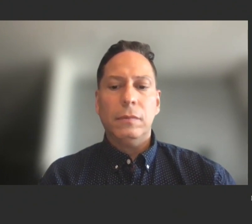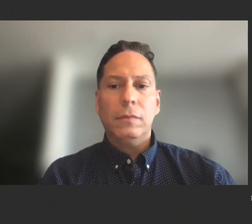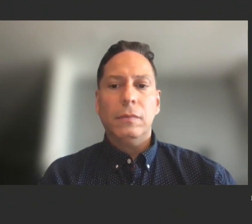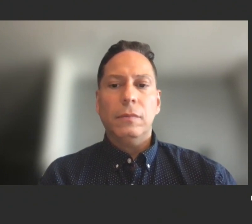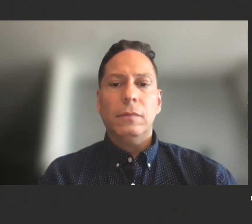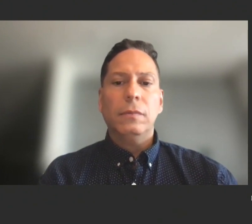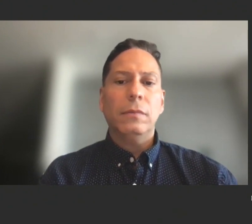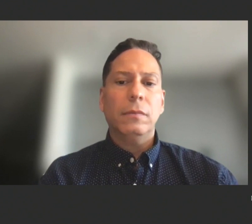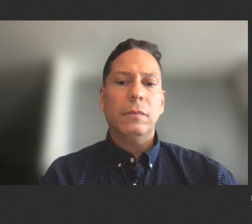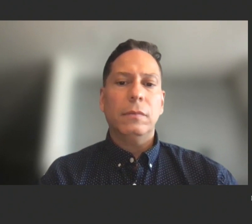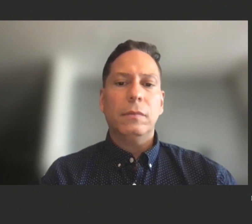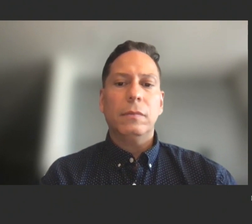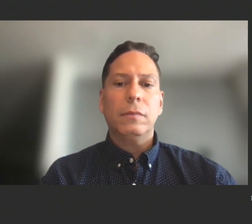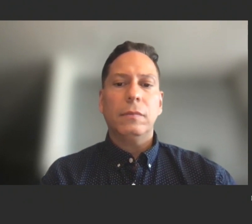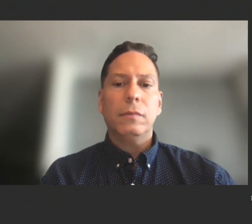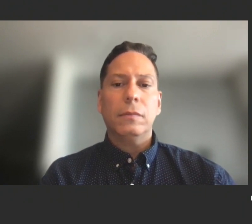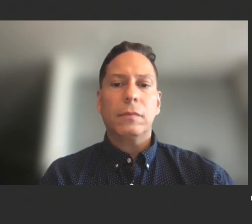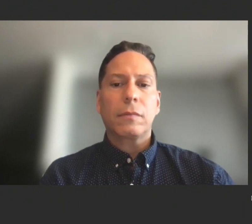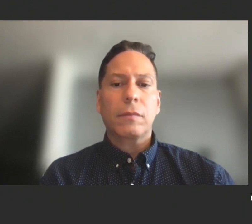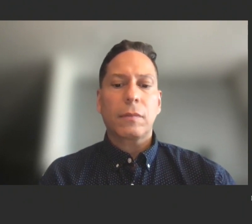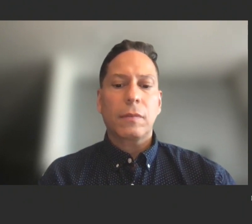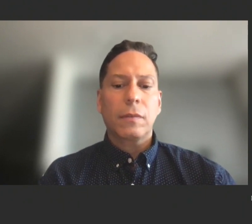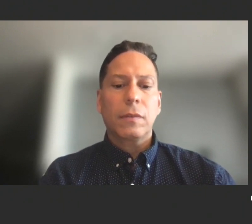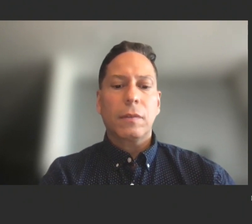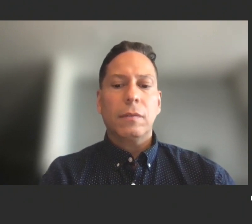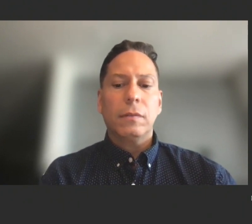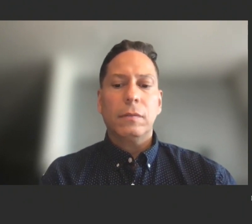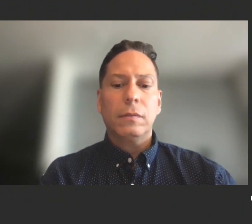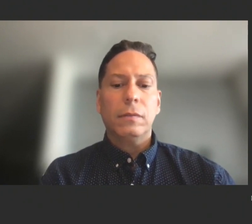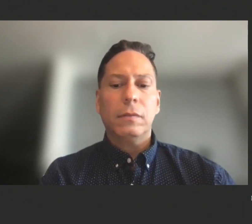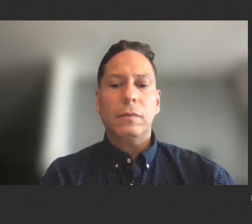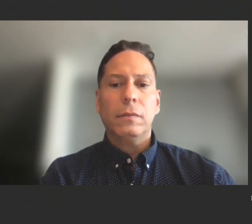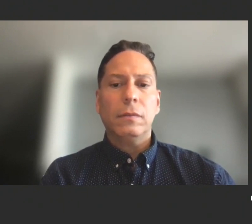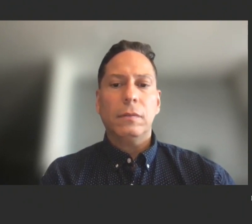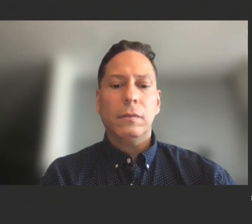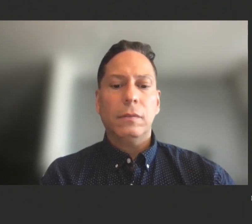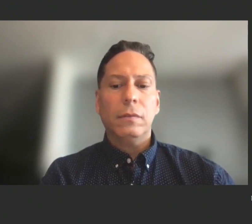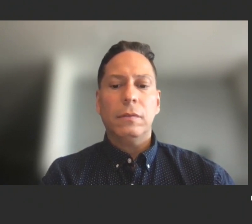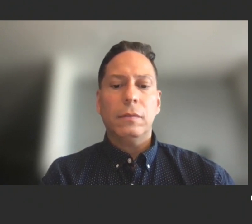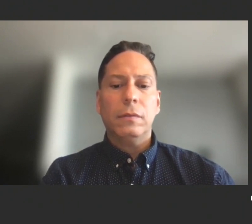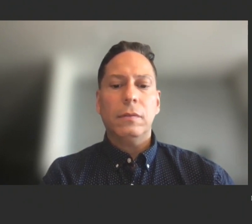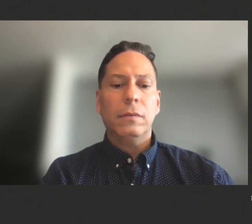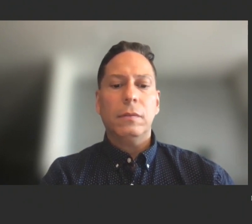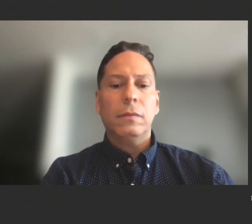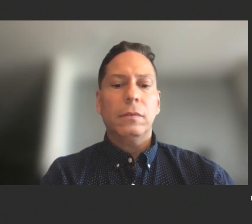that we definitely have not only an access problem, but we also have a utilization problem in